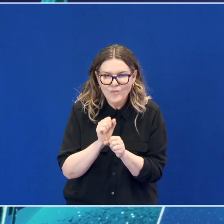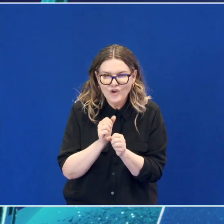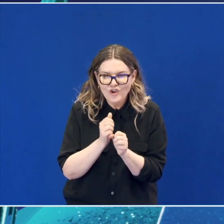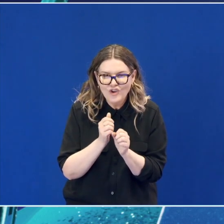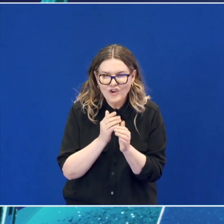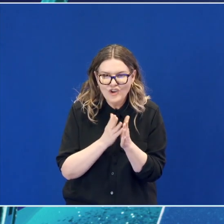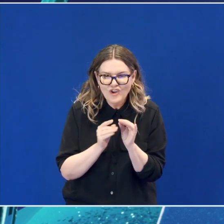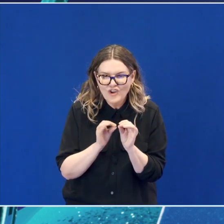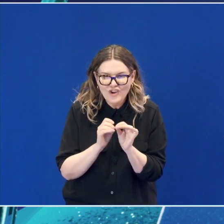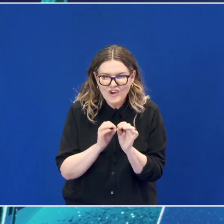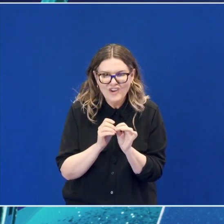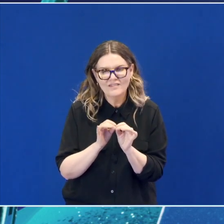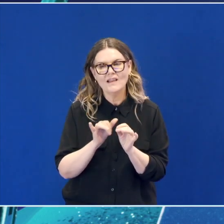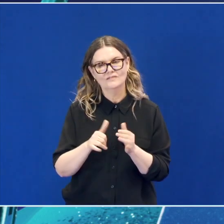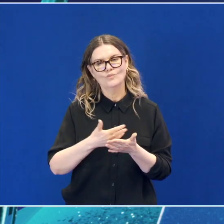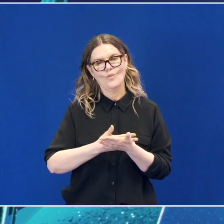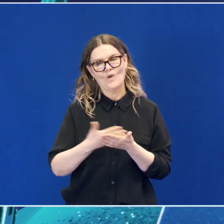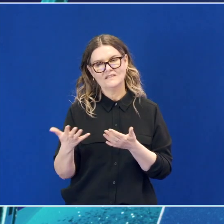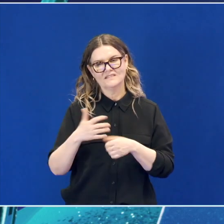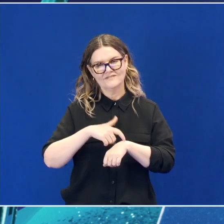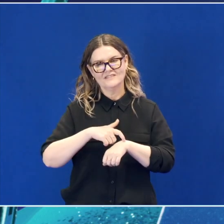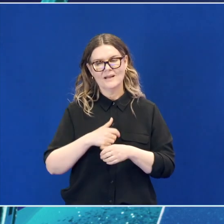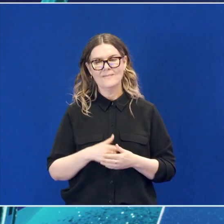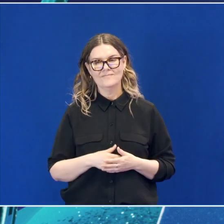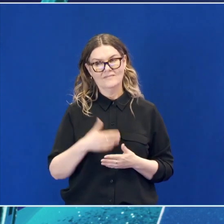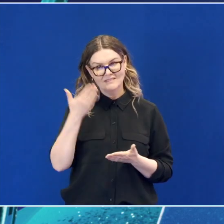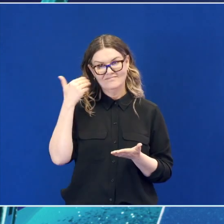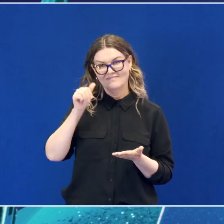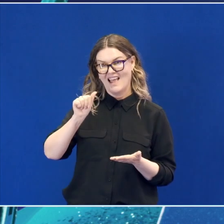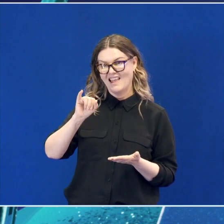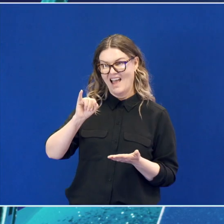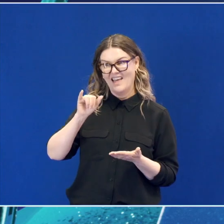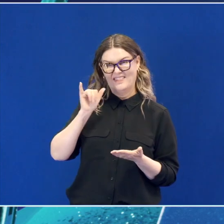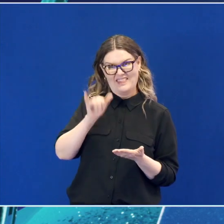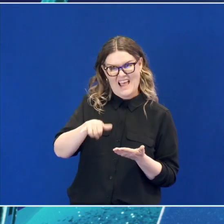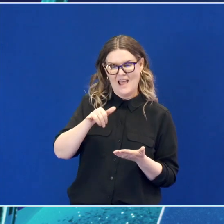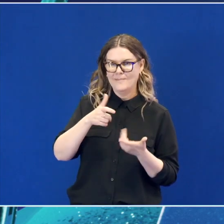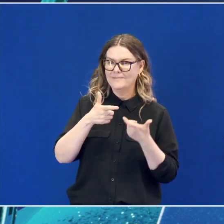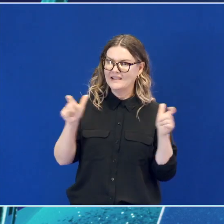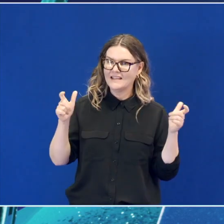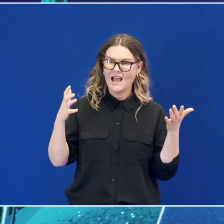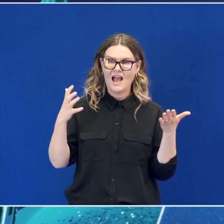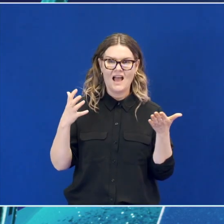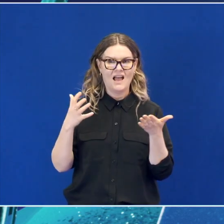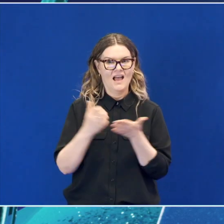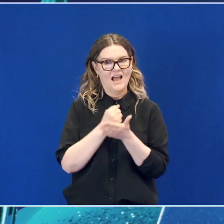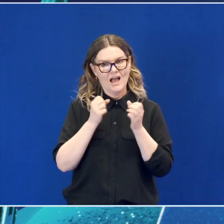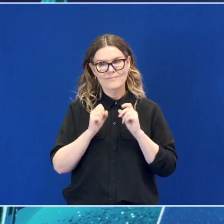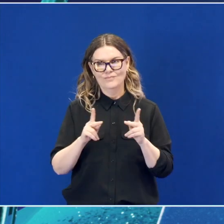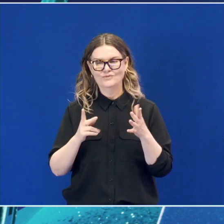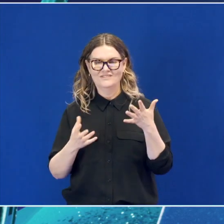in the right way is a huge opportunity for them to get out of the job of doing that really grunt work